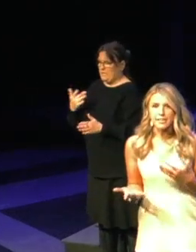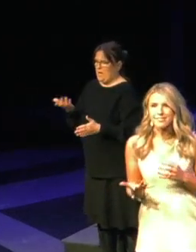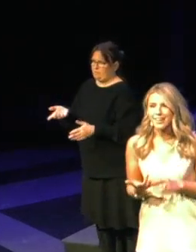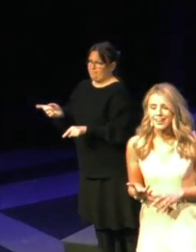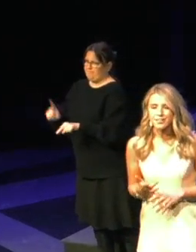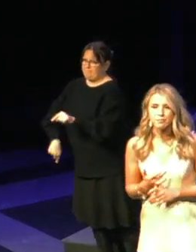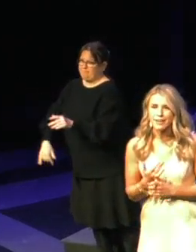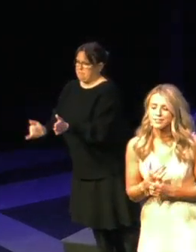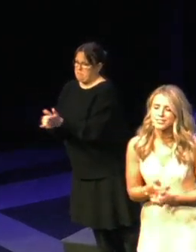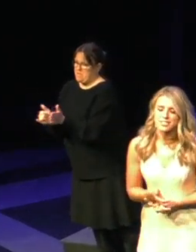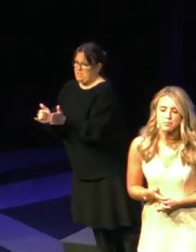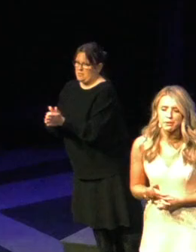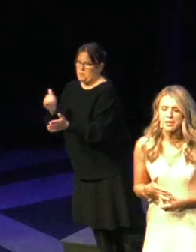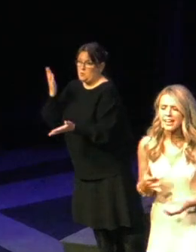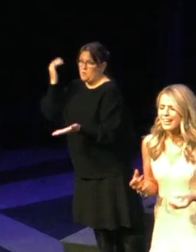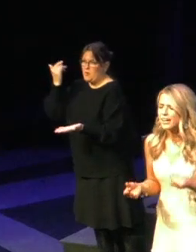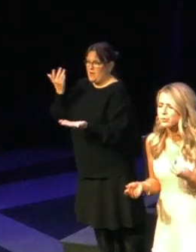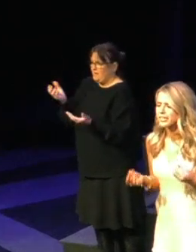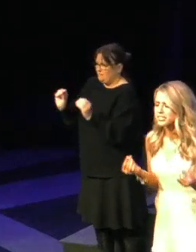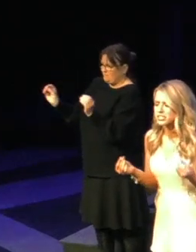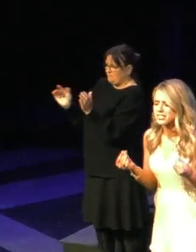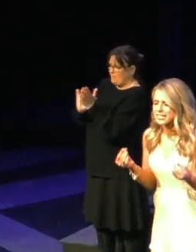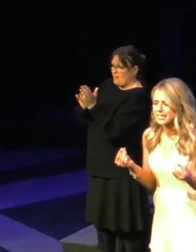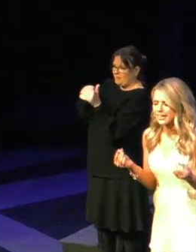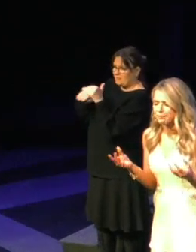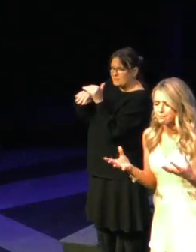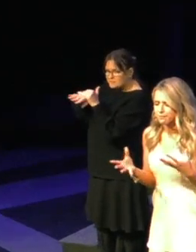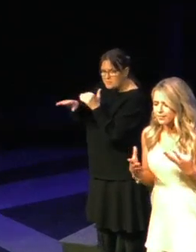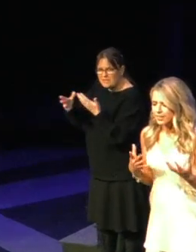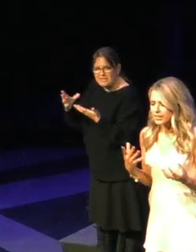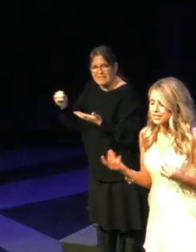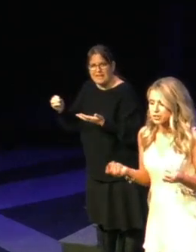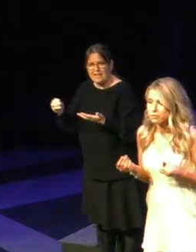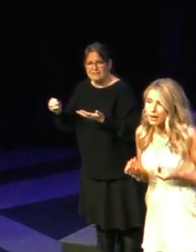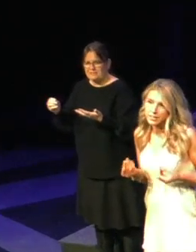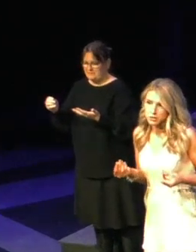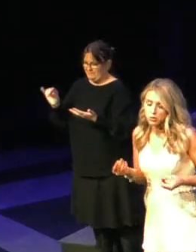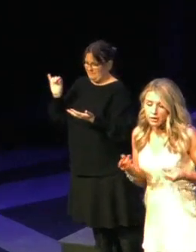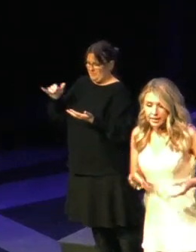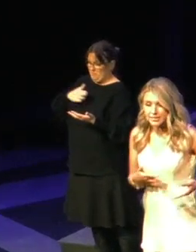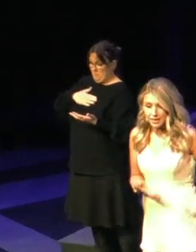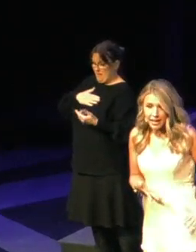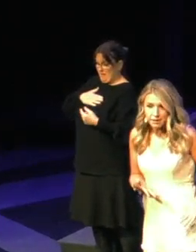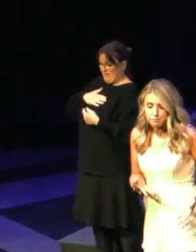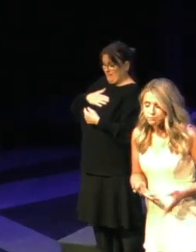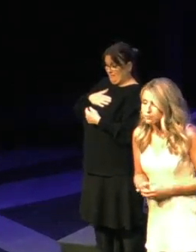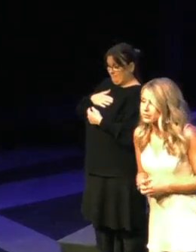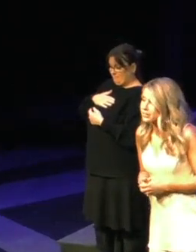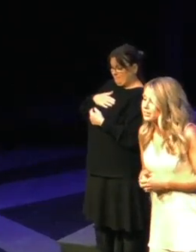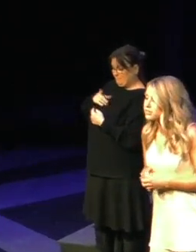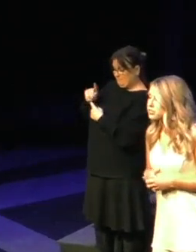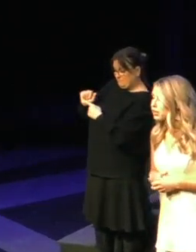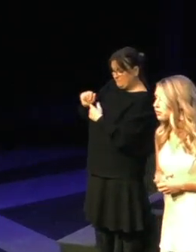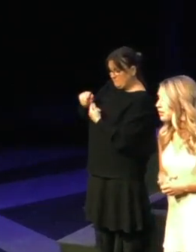of the lack of medical accessibility and really just the um nature of my disorder at that time.